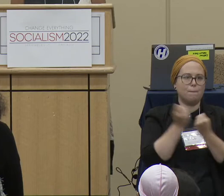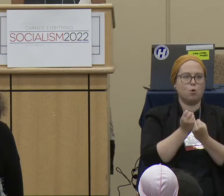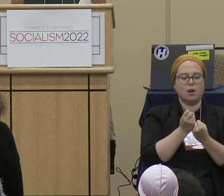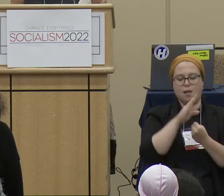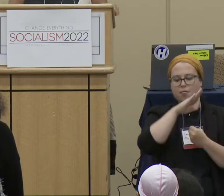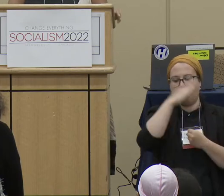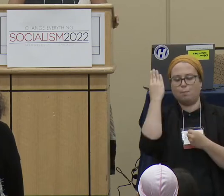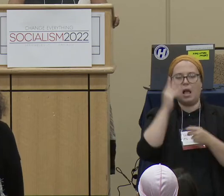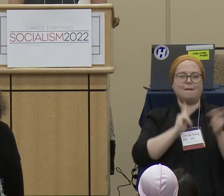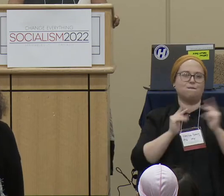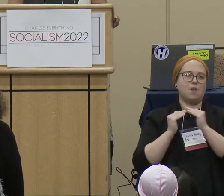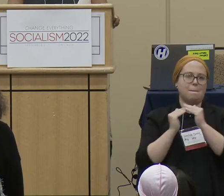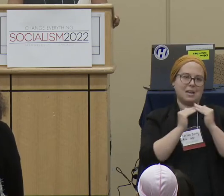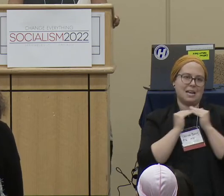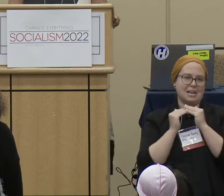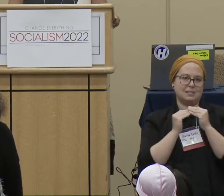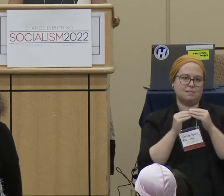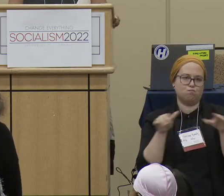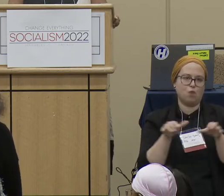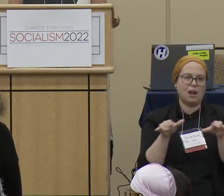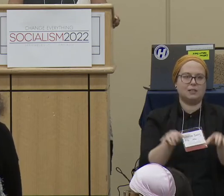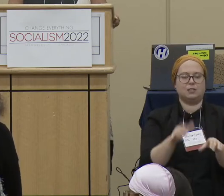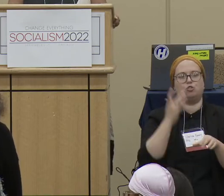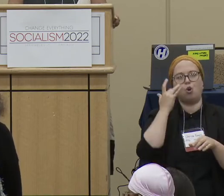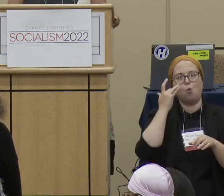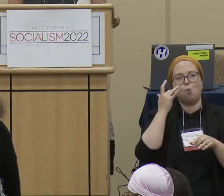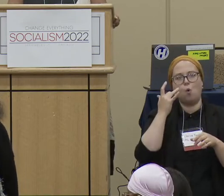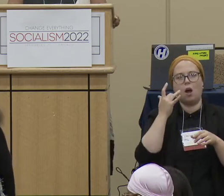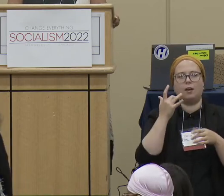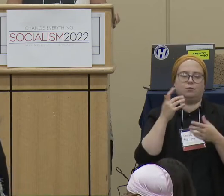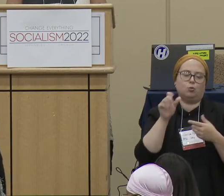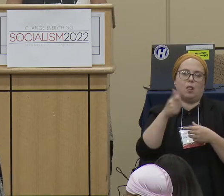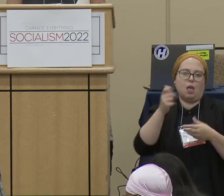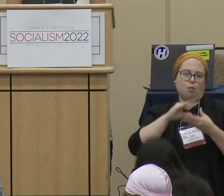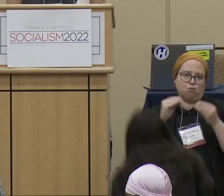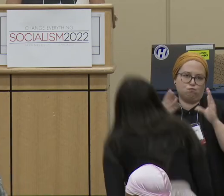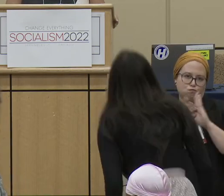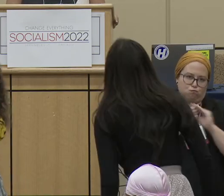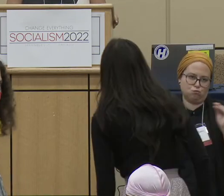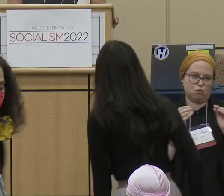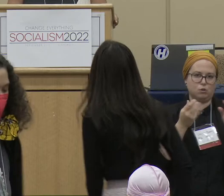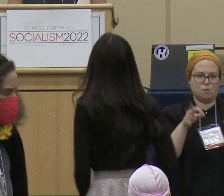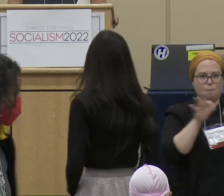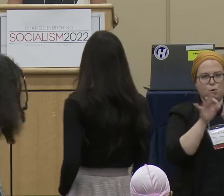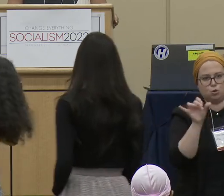so important, which lays out the different areas of oppression and what they were embracing as a Black feminist practice. That's why it gets held up. Yeah, those other